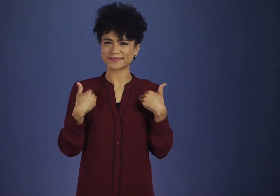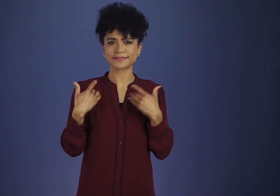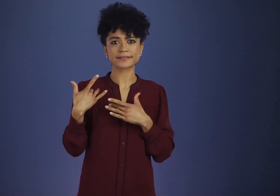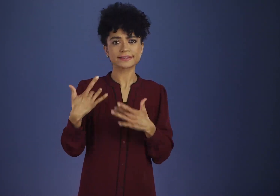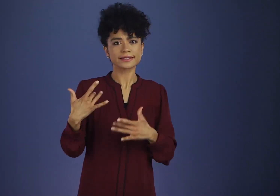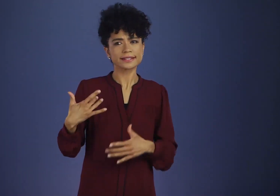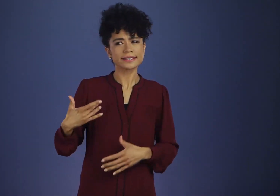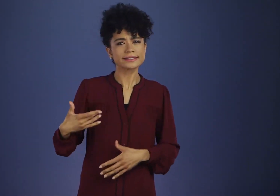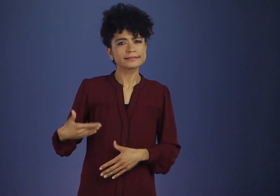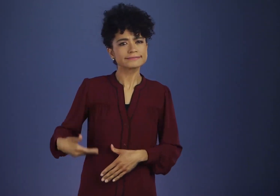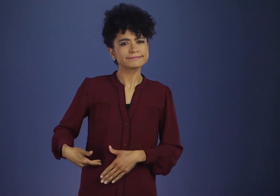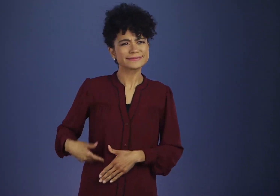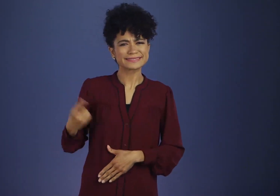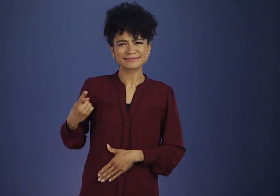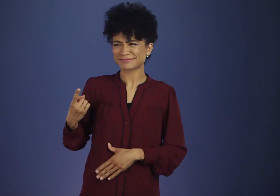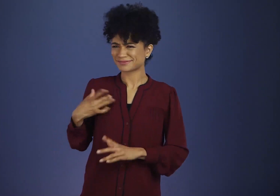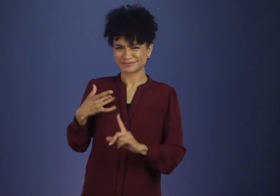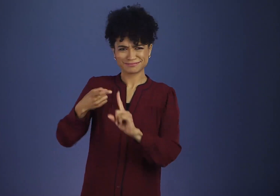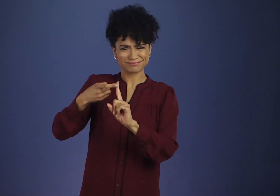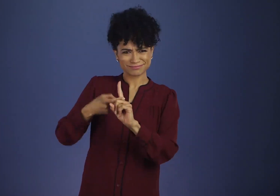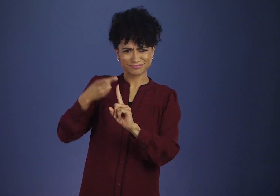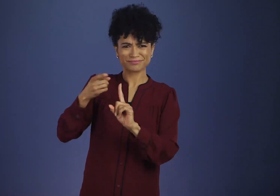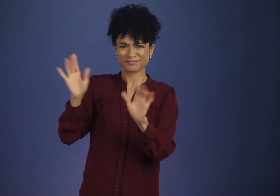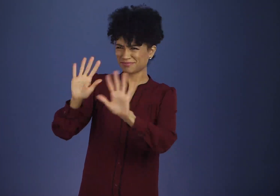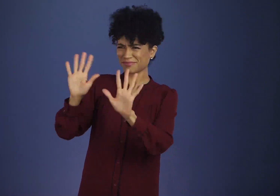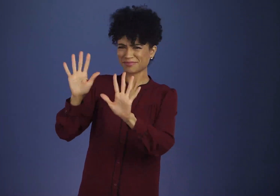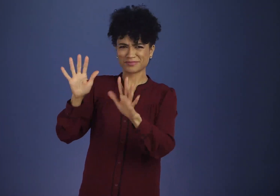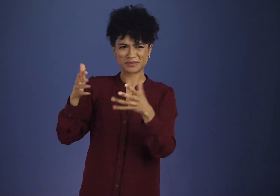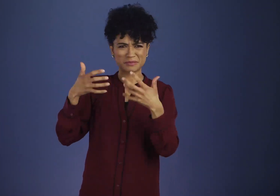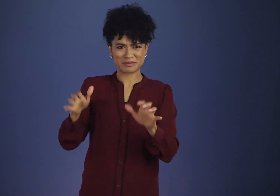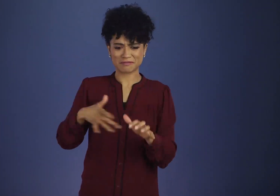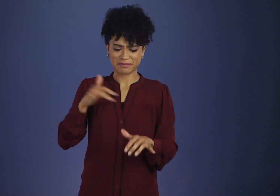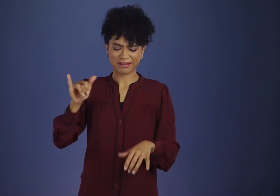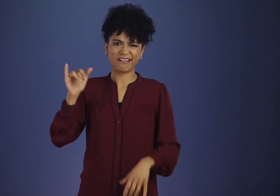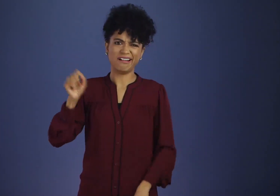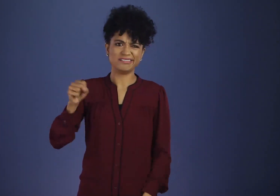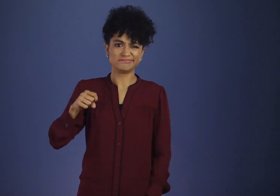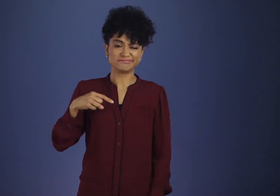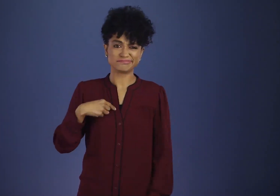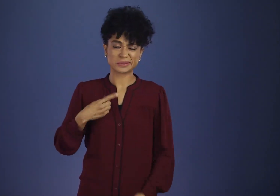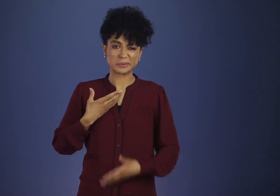Every natural instinct cries out against the idea of personal powerlessness.